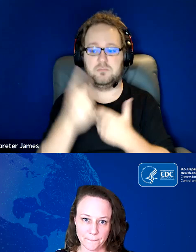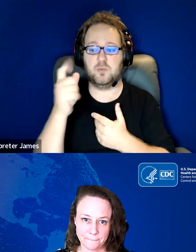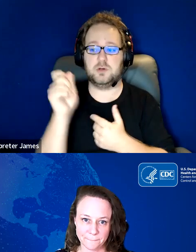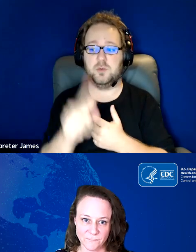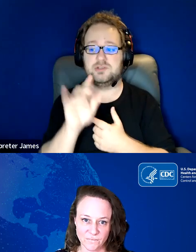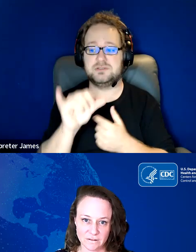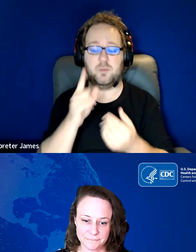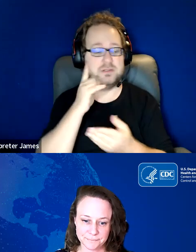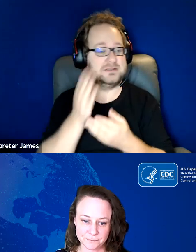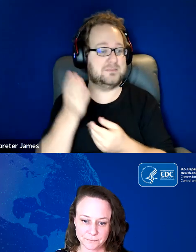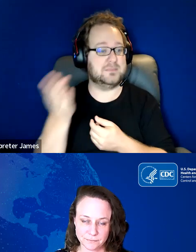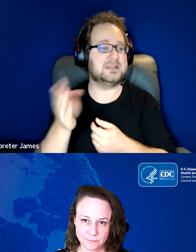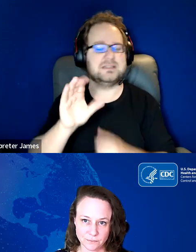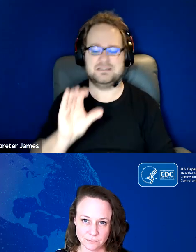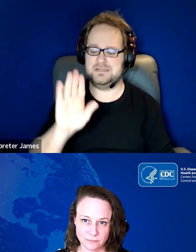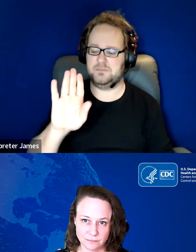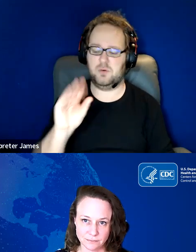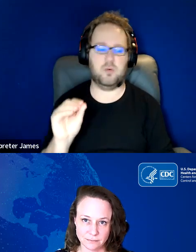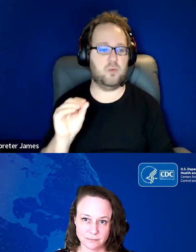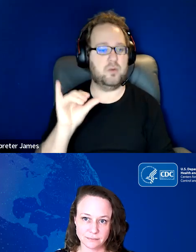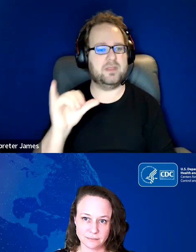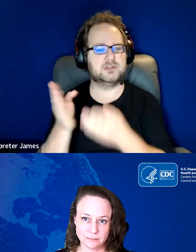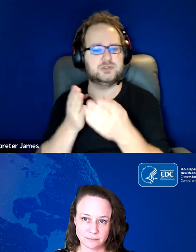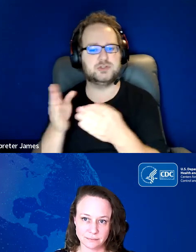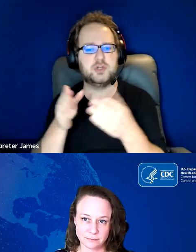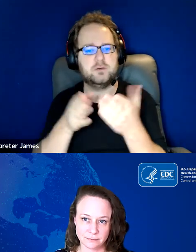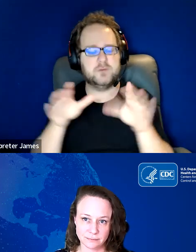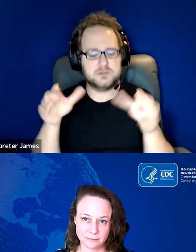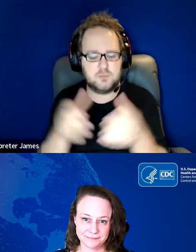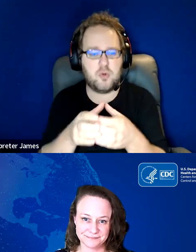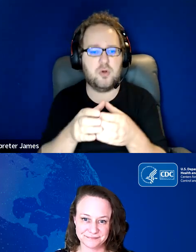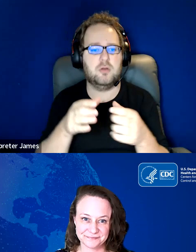submitted hue can CBO who serve smaller groups access vaccinations?